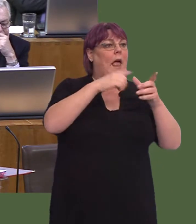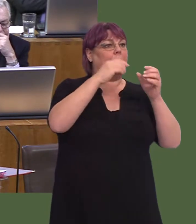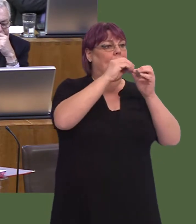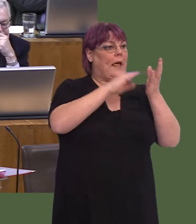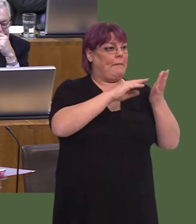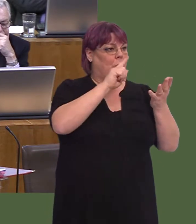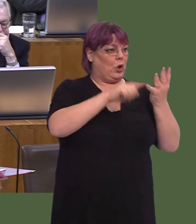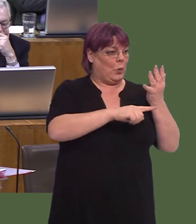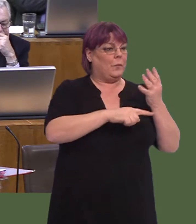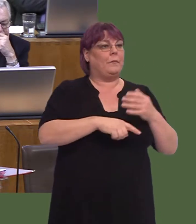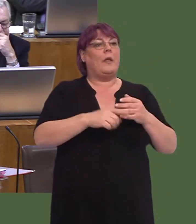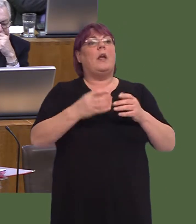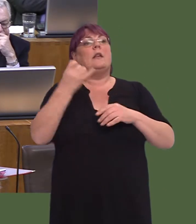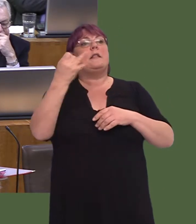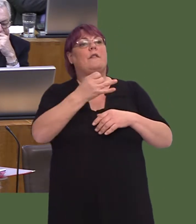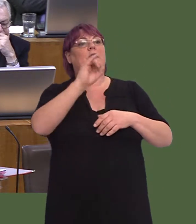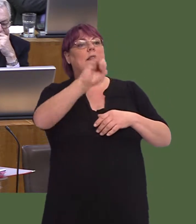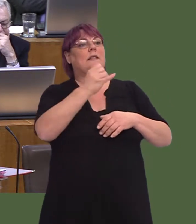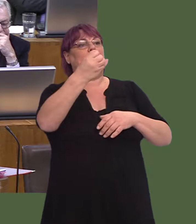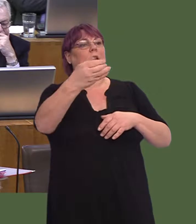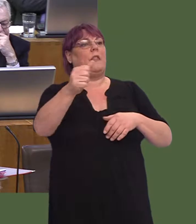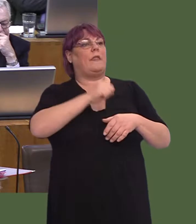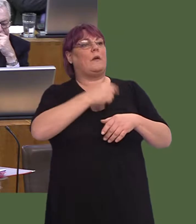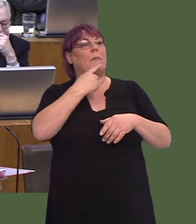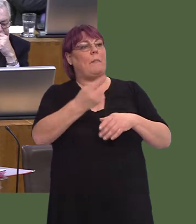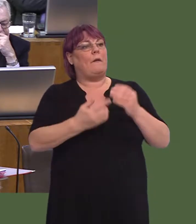Local Health Board, which includes £769,000 for modernising the patient records system